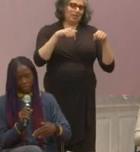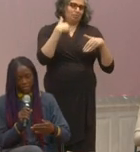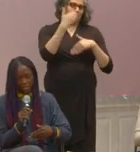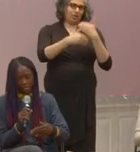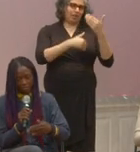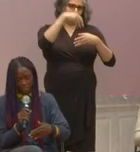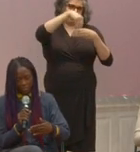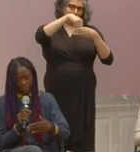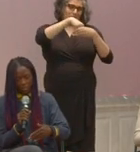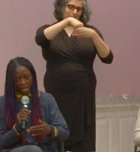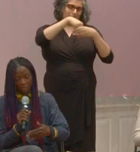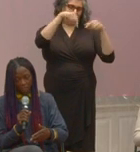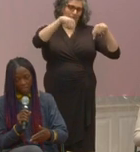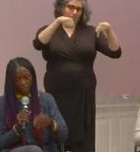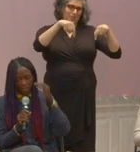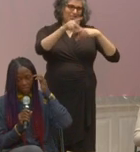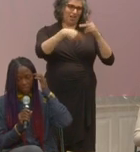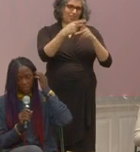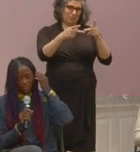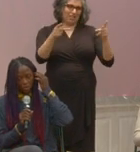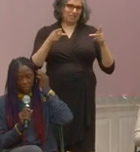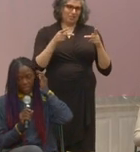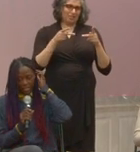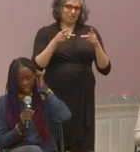being inside of this, these kind of spaces, the openness that it